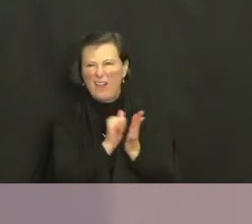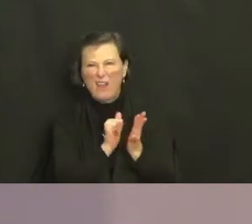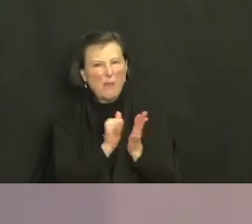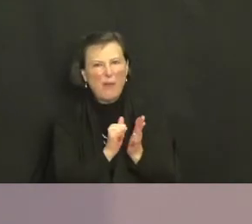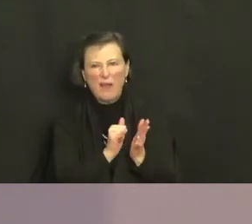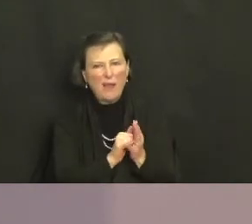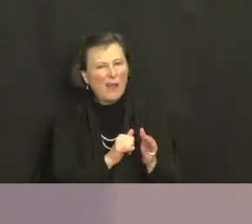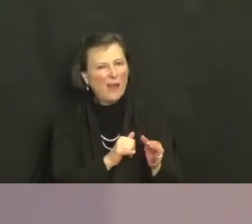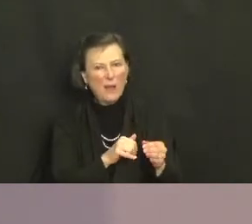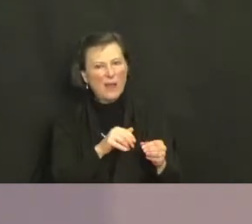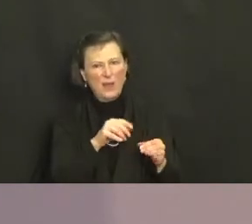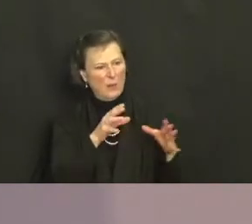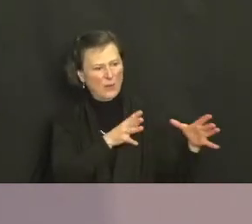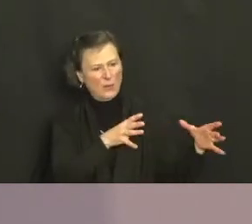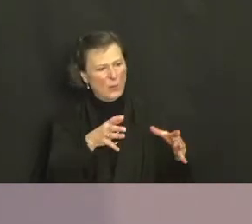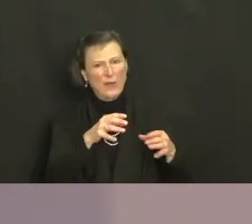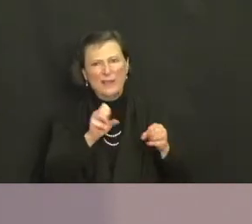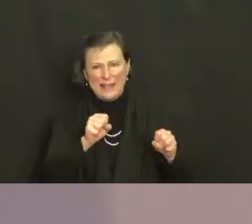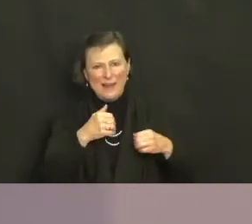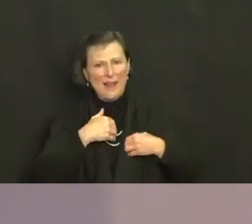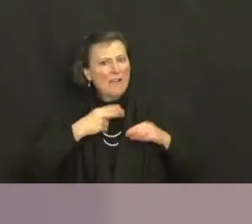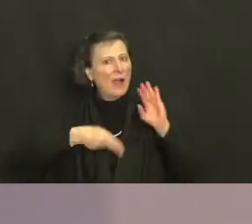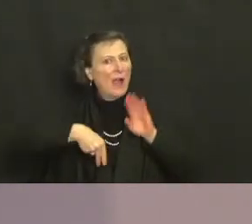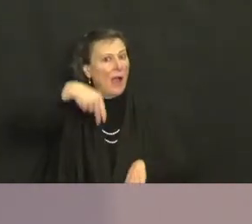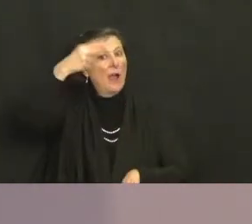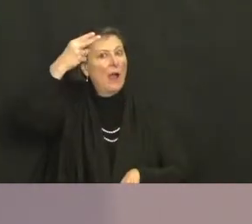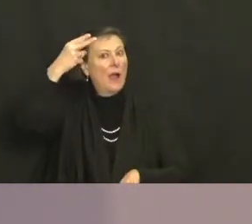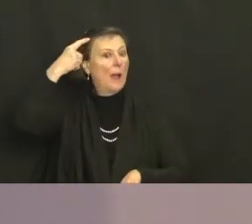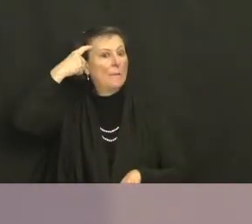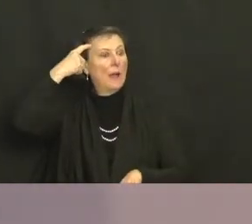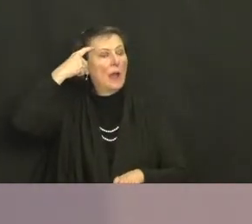to be grounded in such high-minded principles.